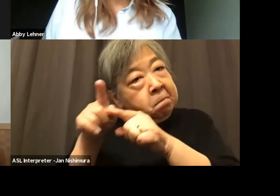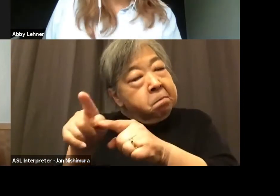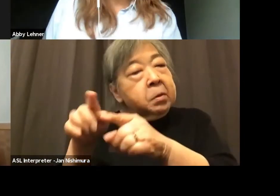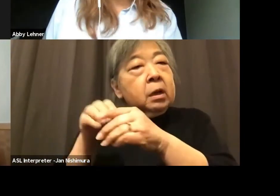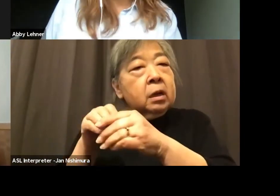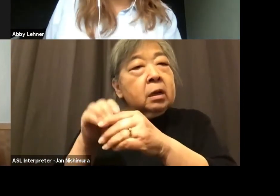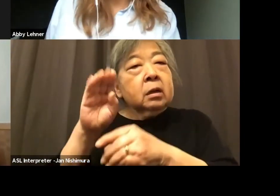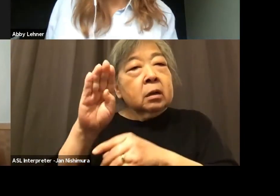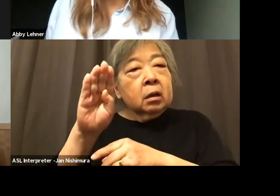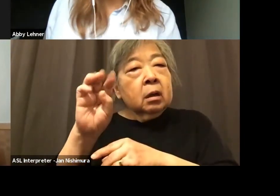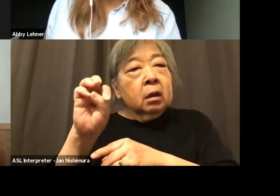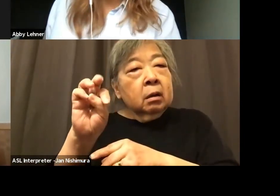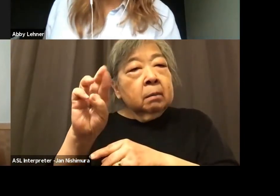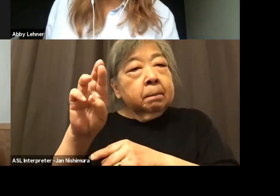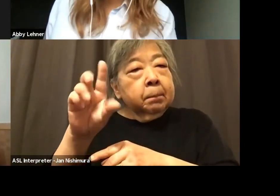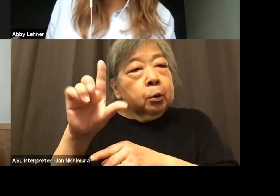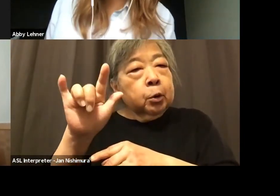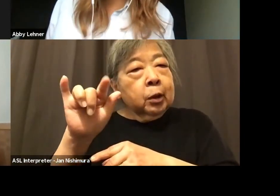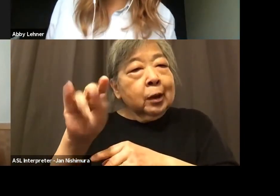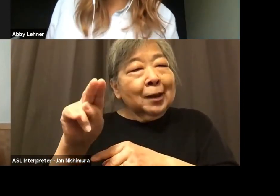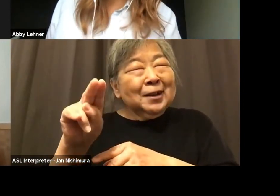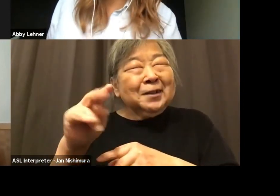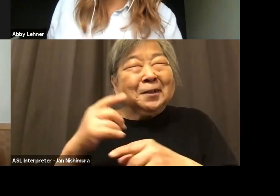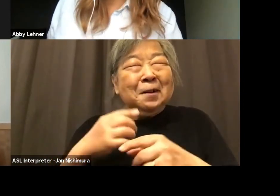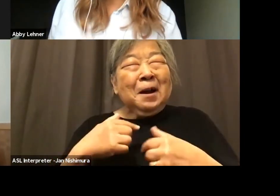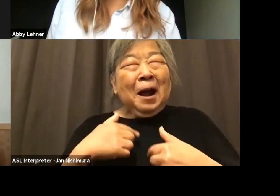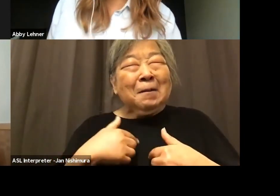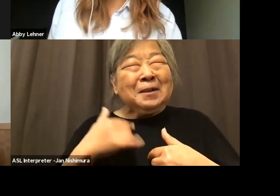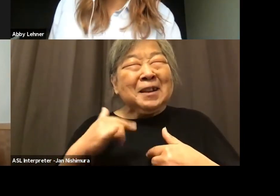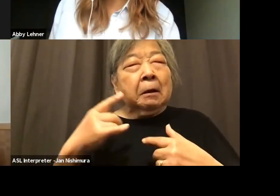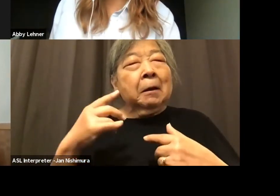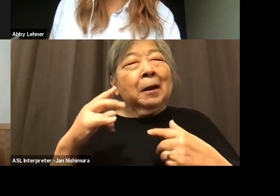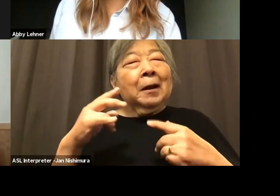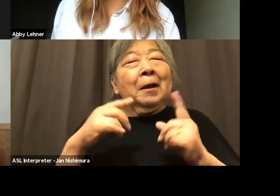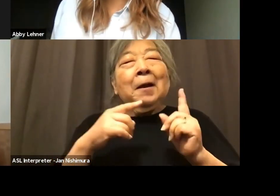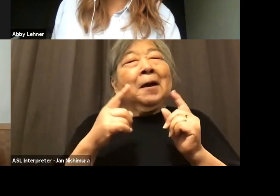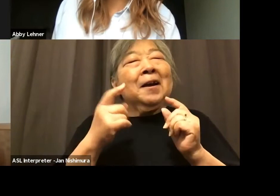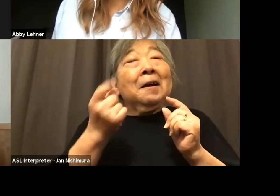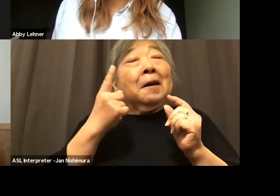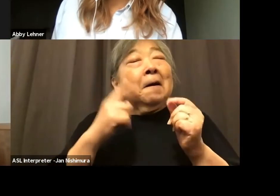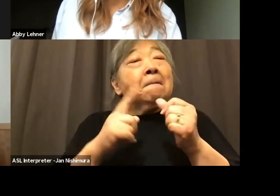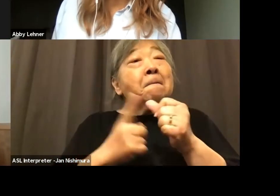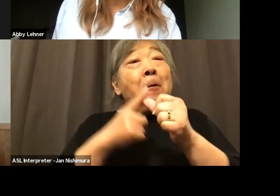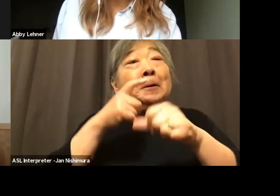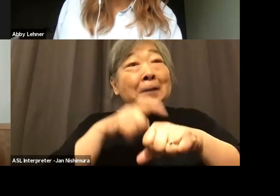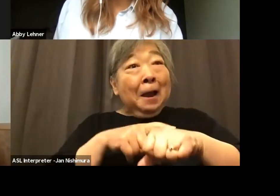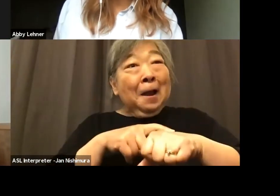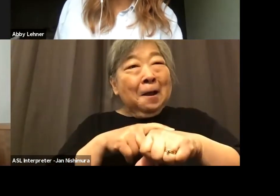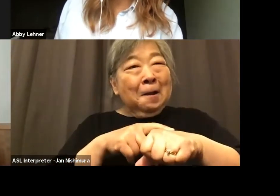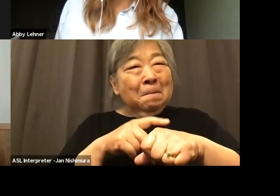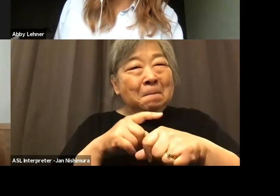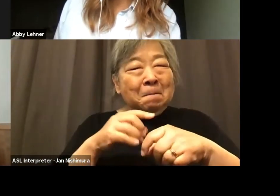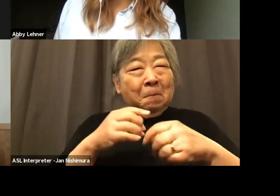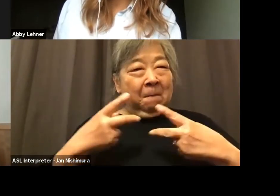I was kind of the guinea pig because they had never had a student with a physical disability